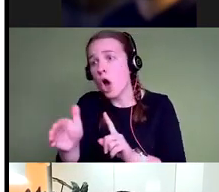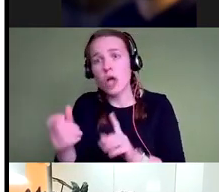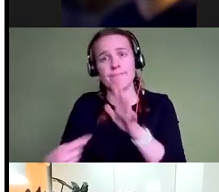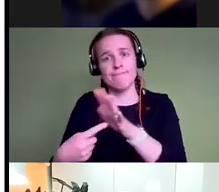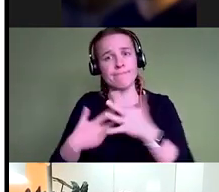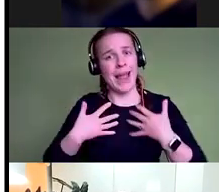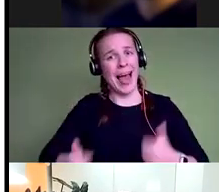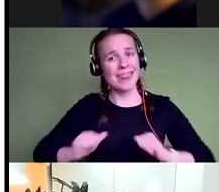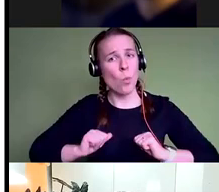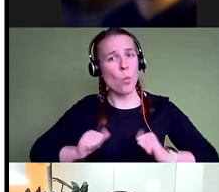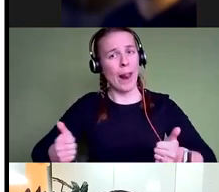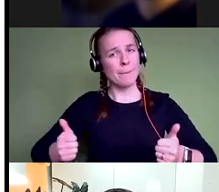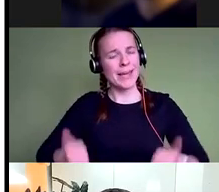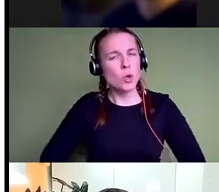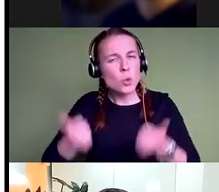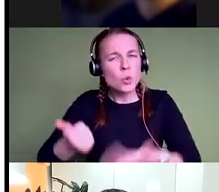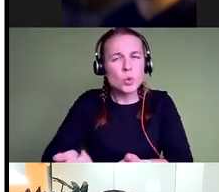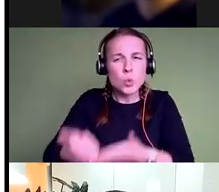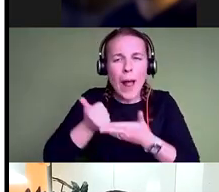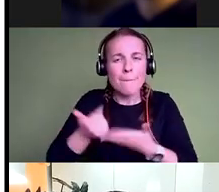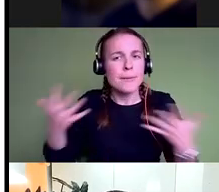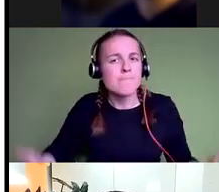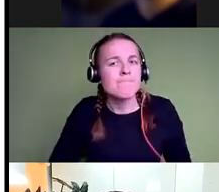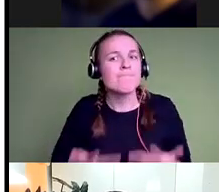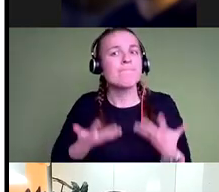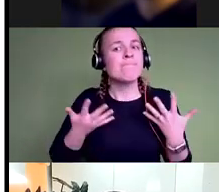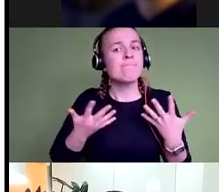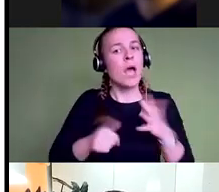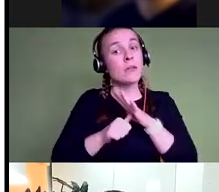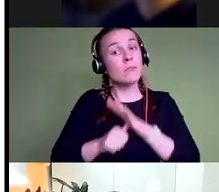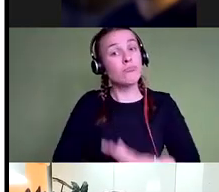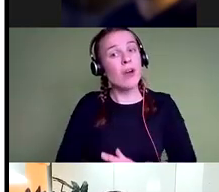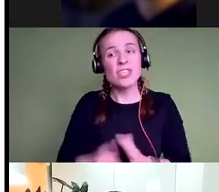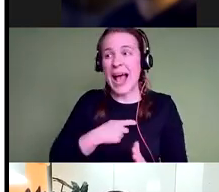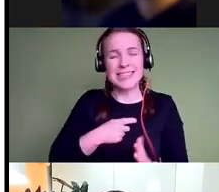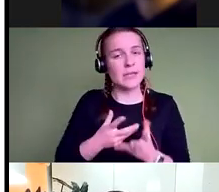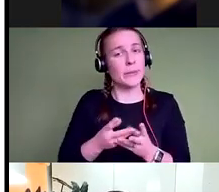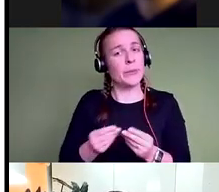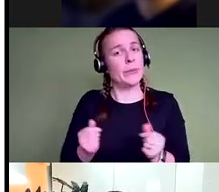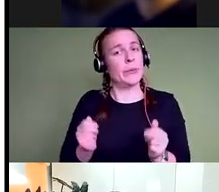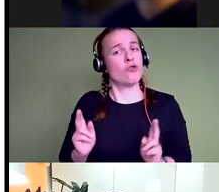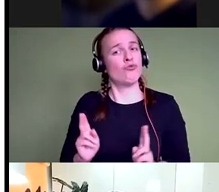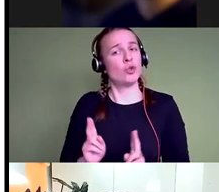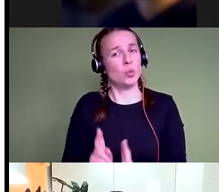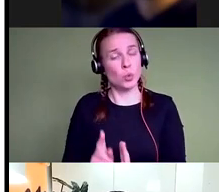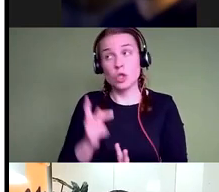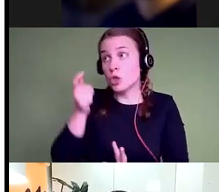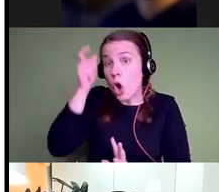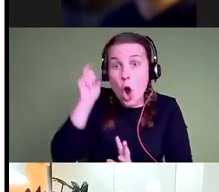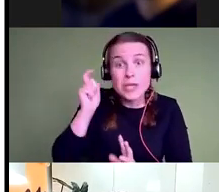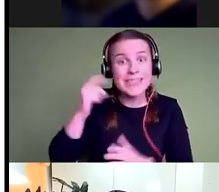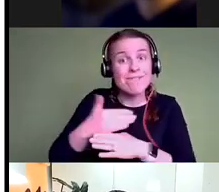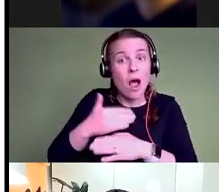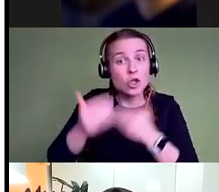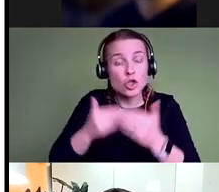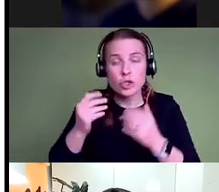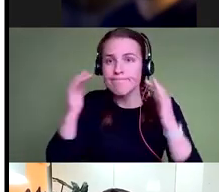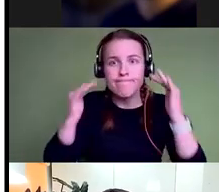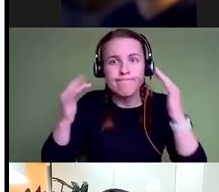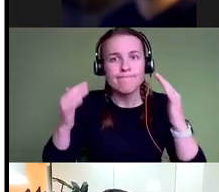but if we think of outdoor spaces